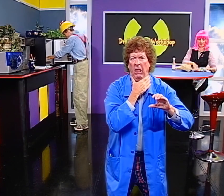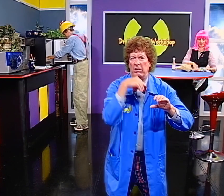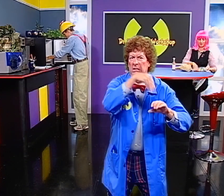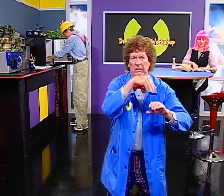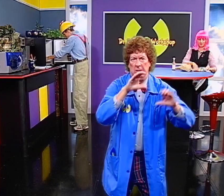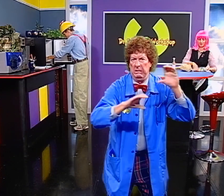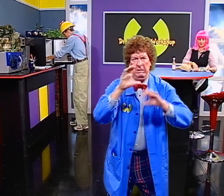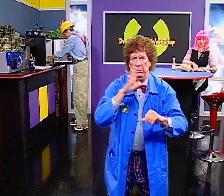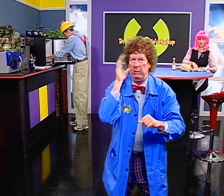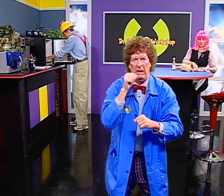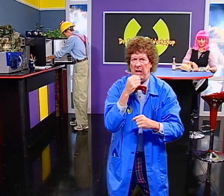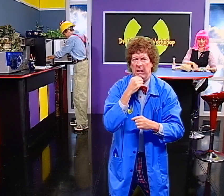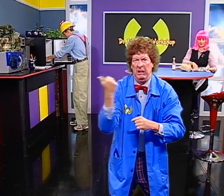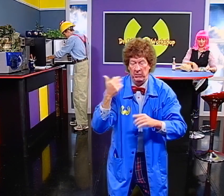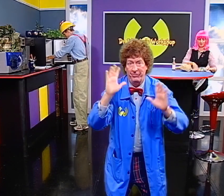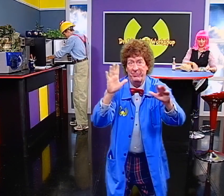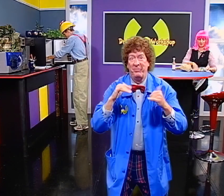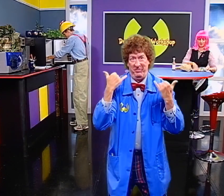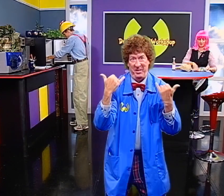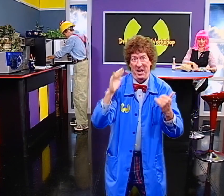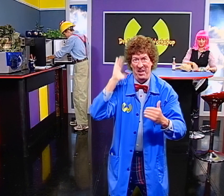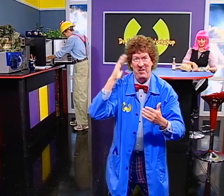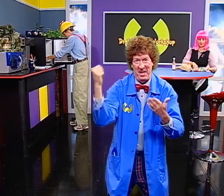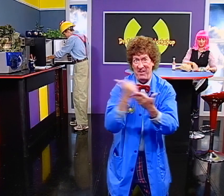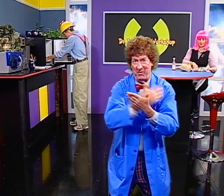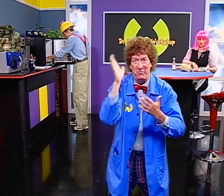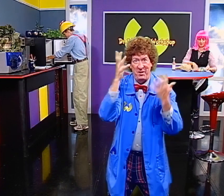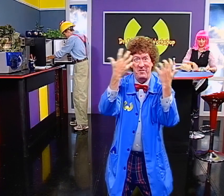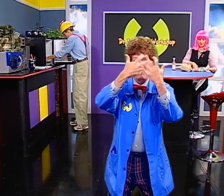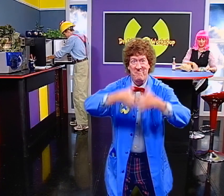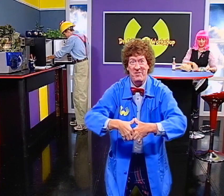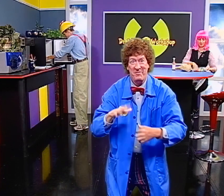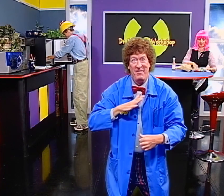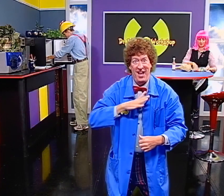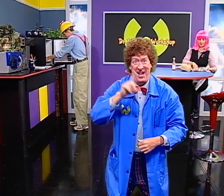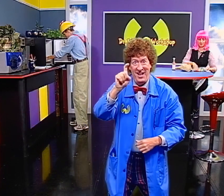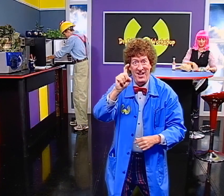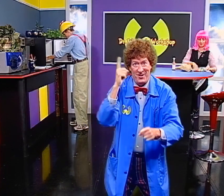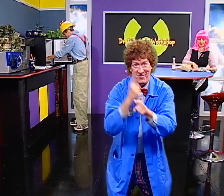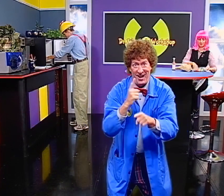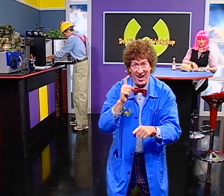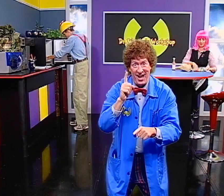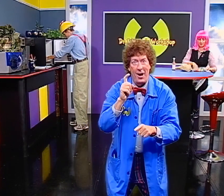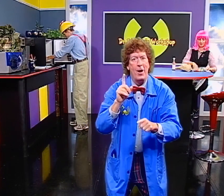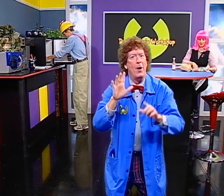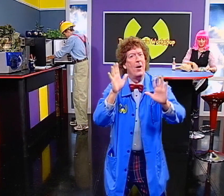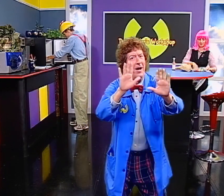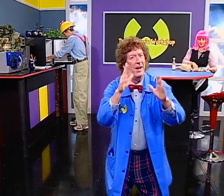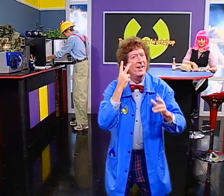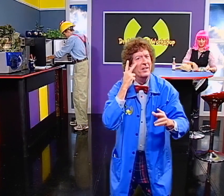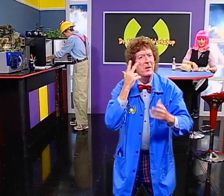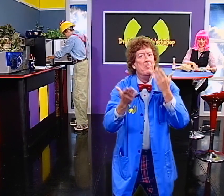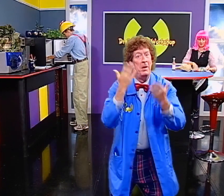BECAUSE THE CHEMICALS WOULD HARM HIM. EVERYTHING ELSE SHOULD GO SMOOTHLY NOW, RIGHT?